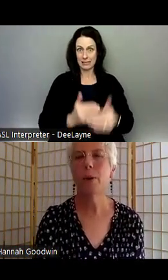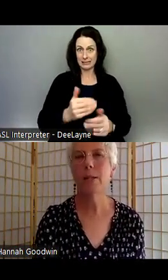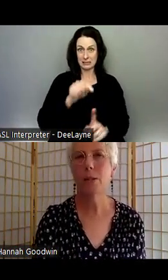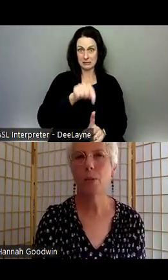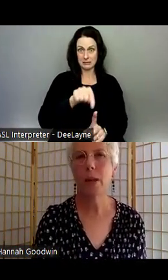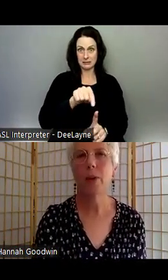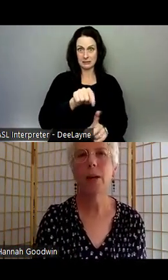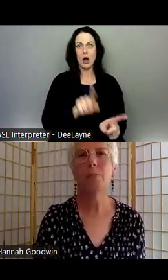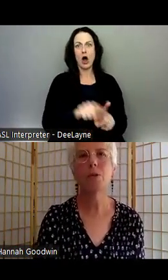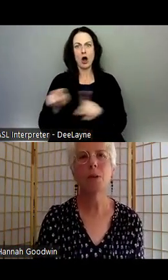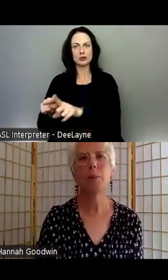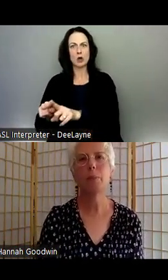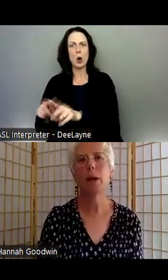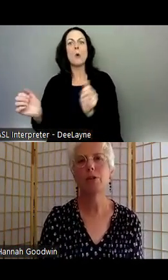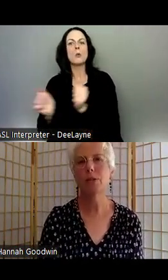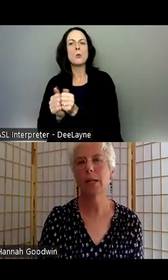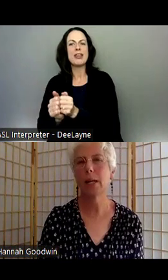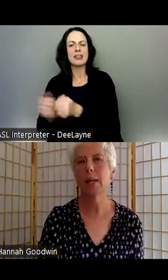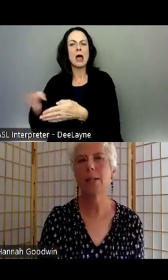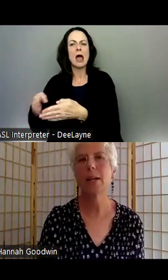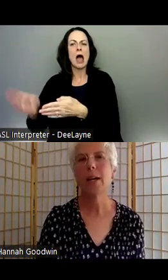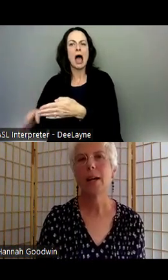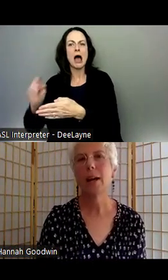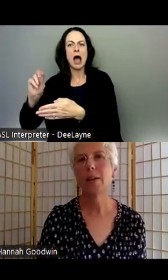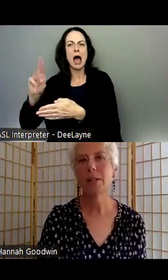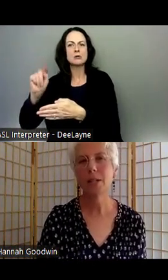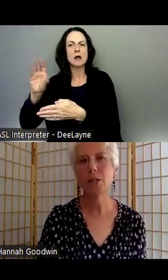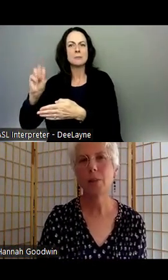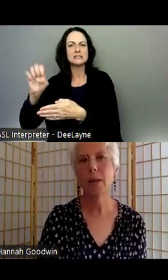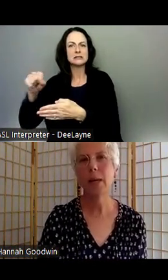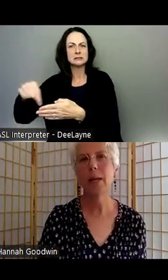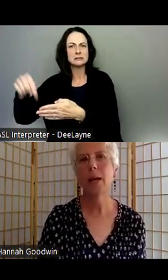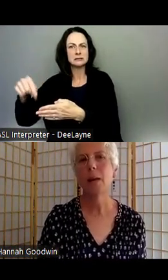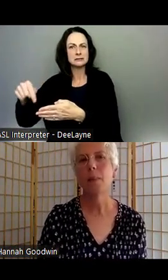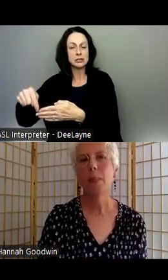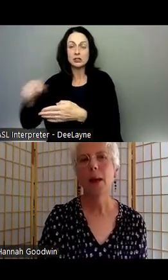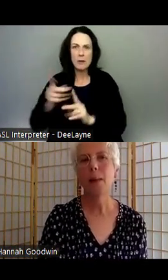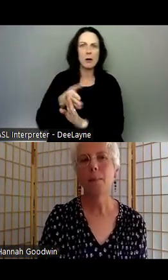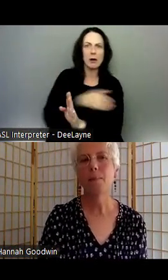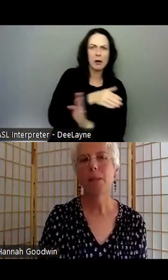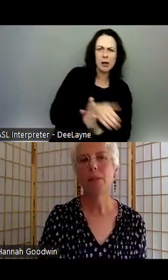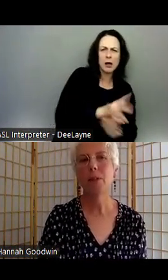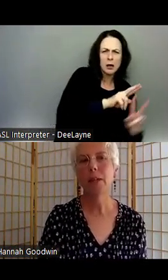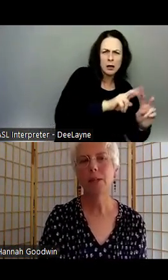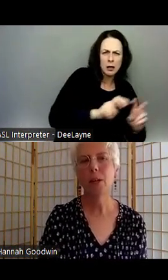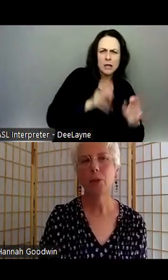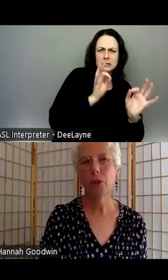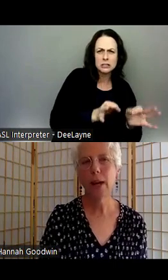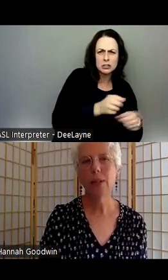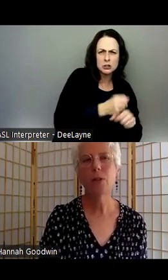but process with outcomes so that people understand the decision making, the different things that you've tried.